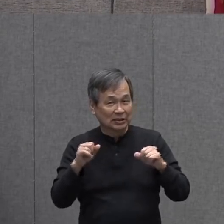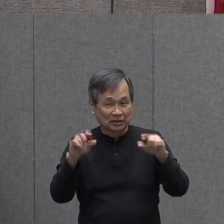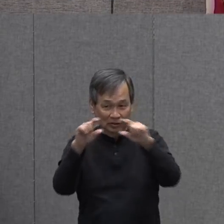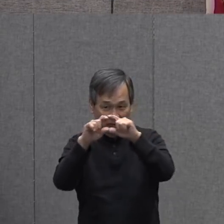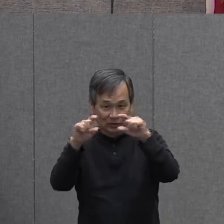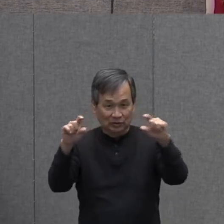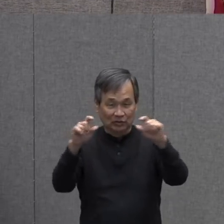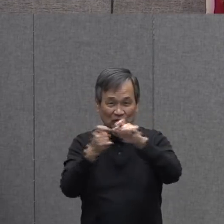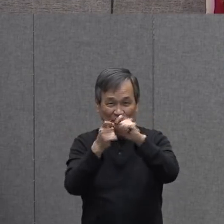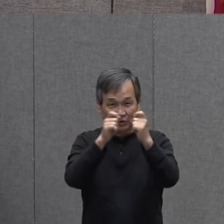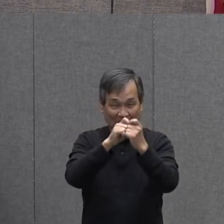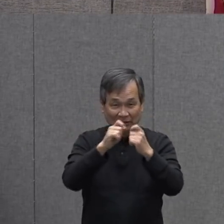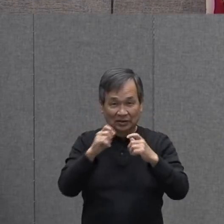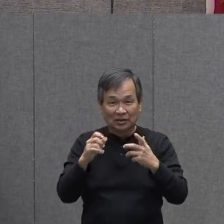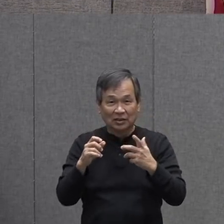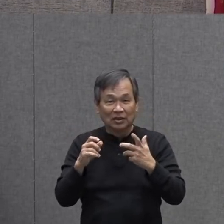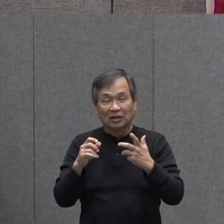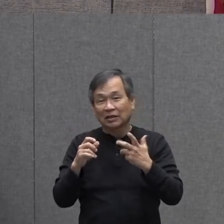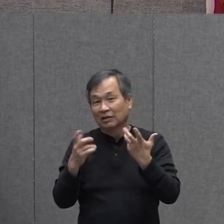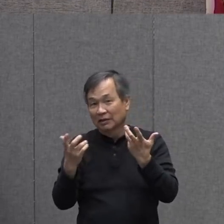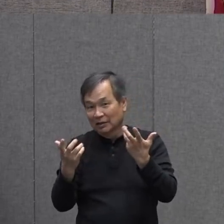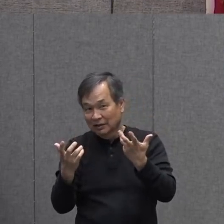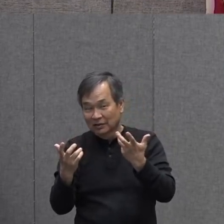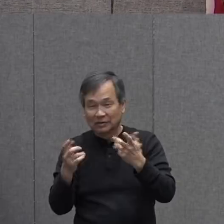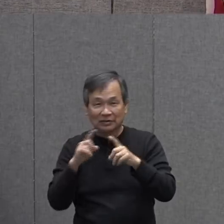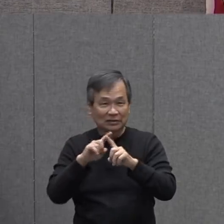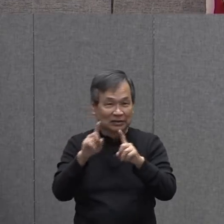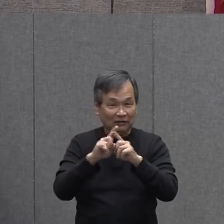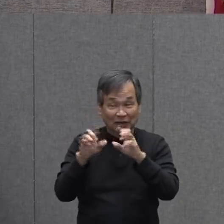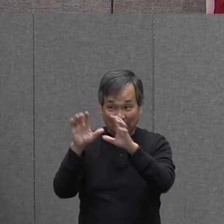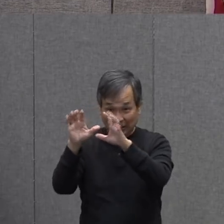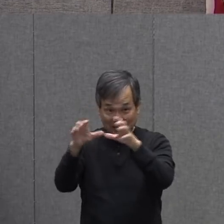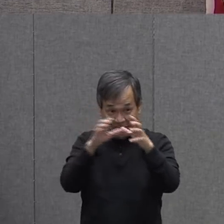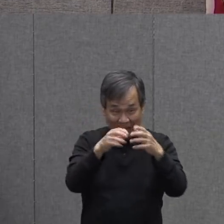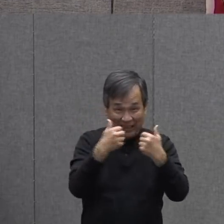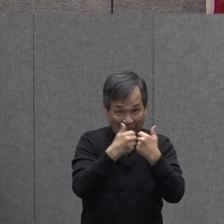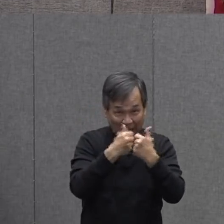(game clicks) I can change my categories for the game. (game beeps)